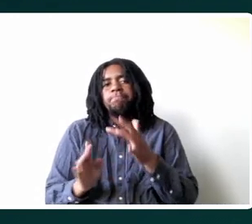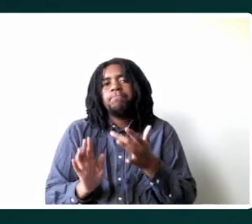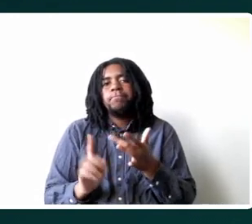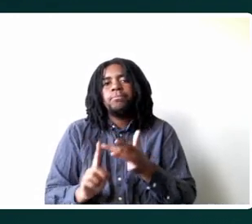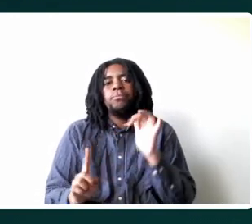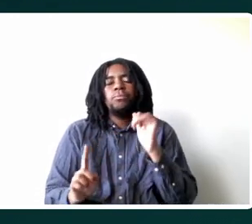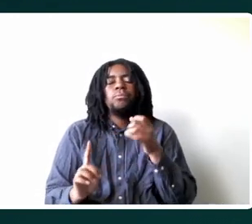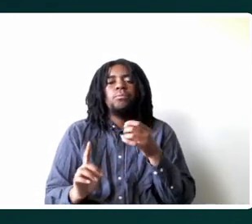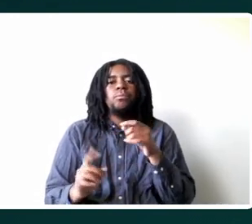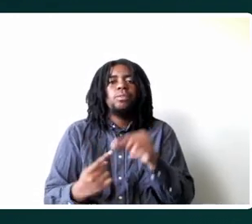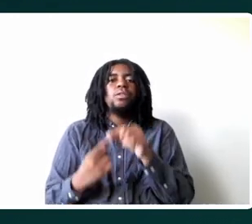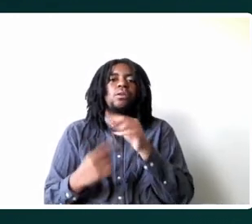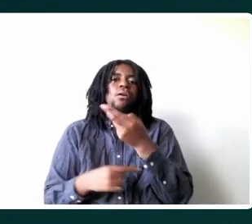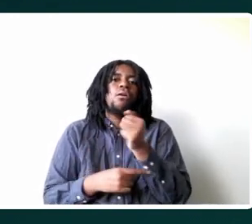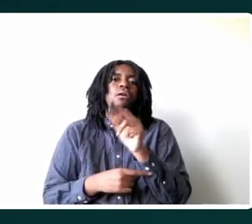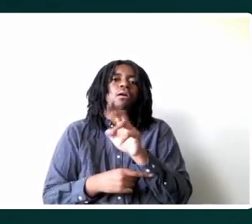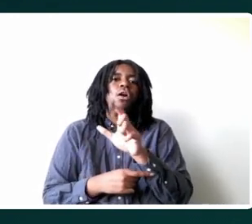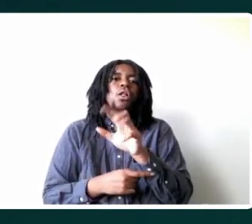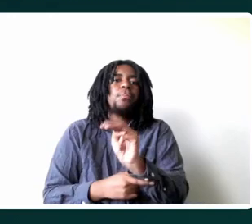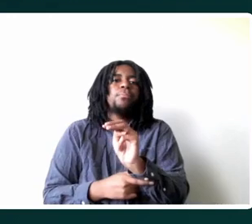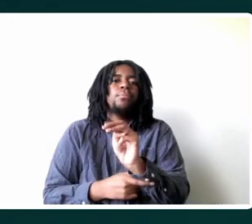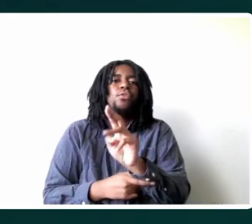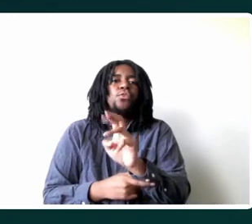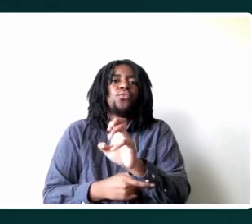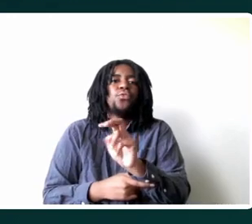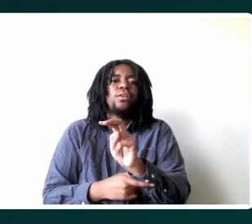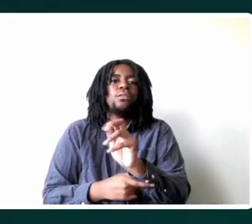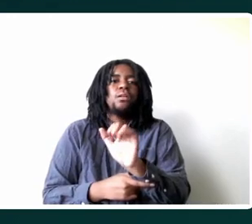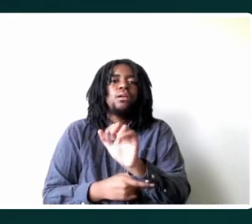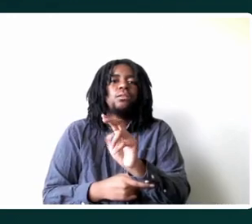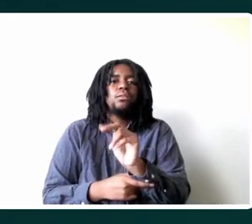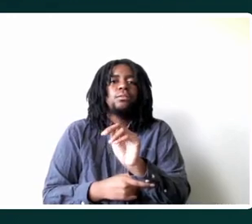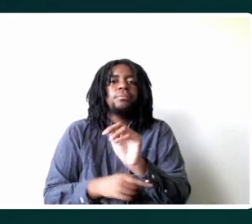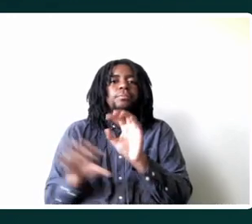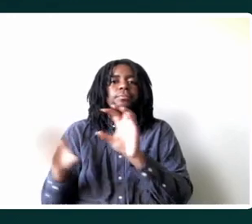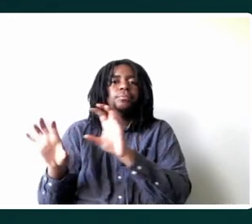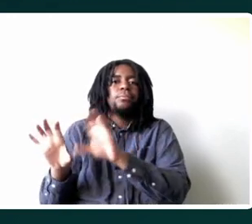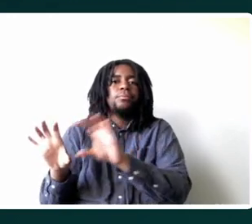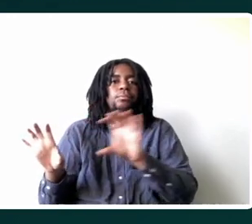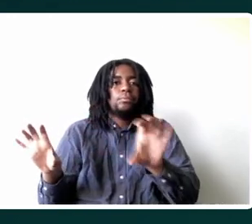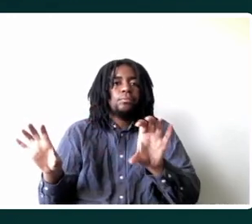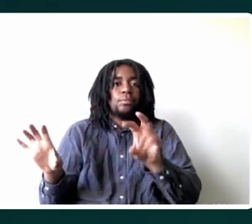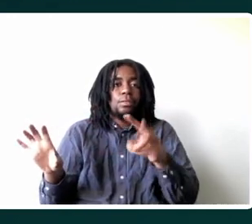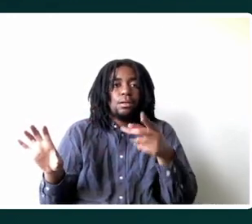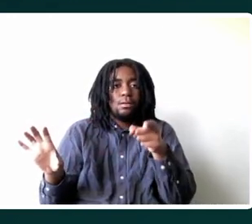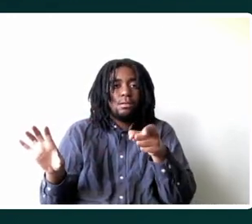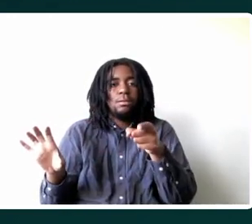And then second from left is Lois Mailou Jones who was a graduate of the School of